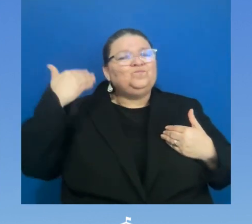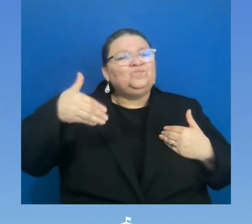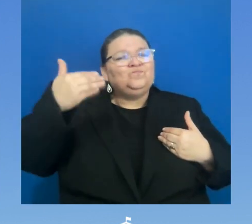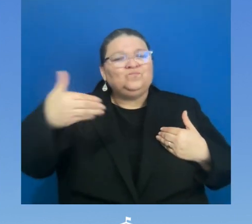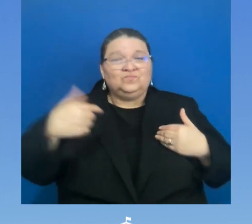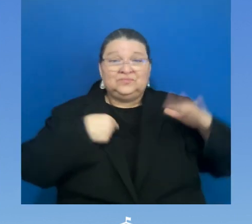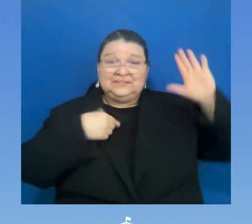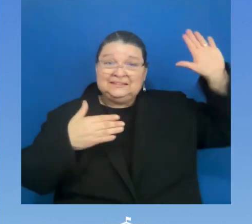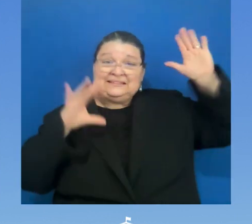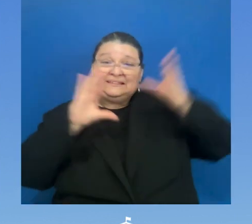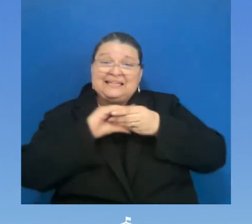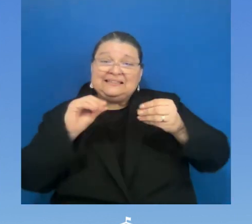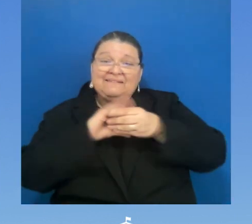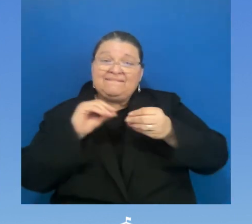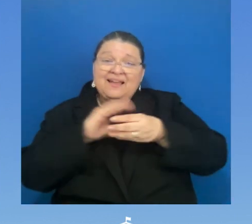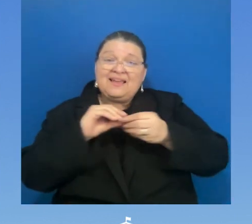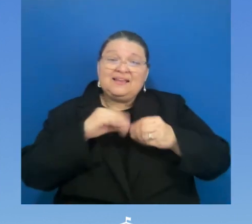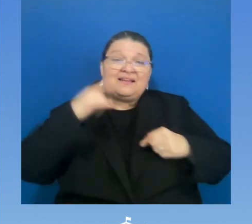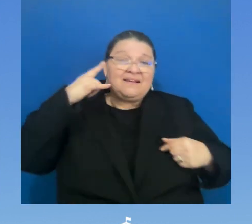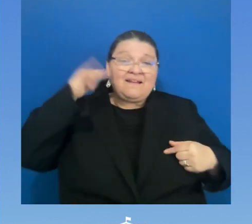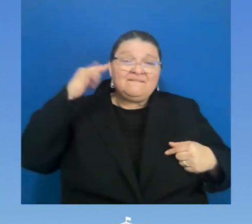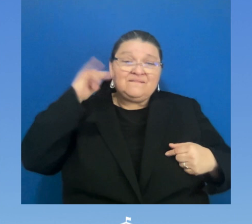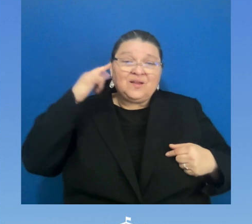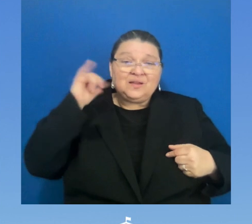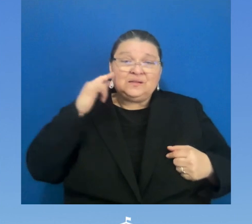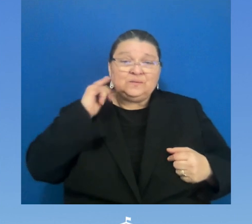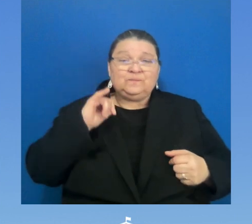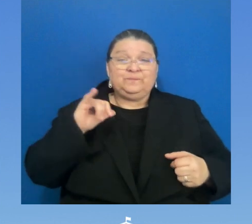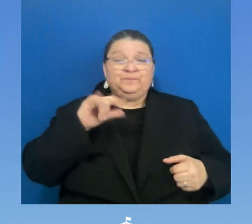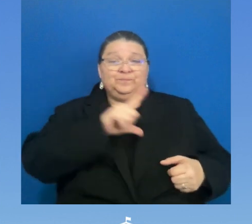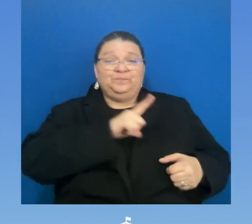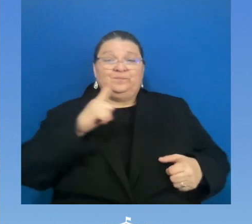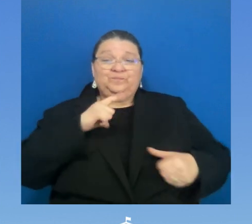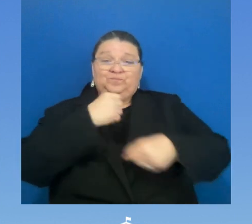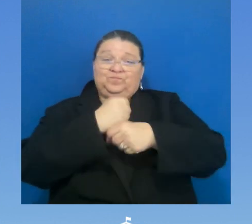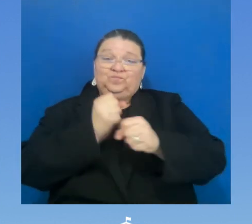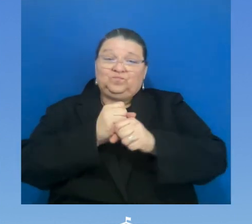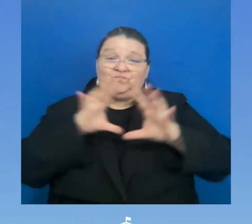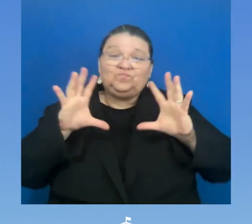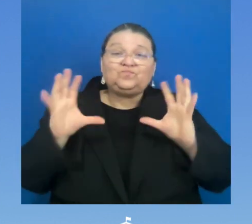and could lobby for stronger, equal pay laws. When my youngest was nine months old,